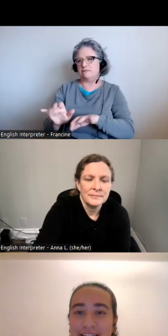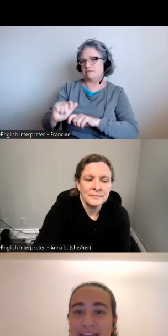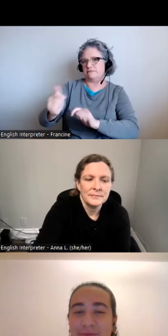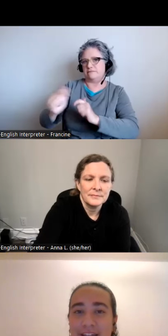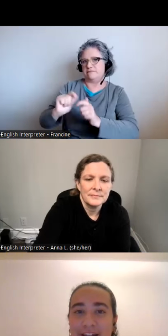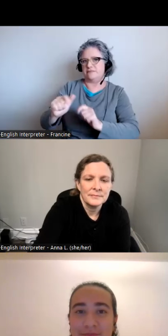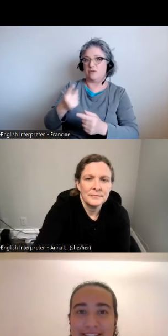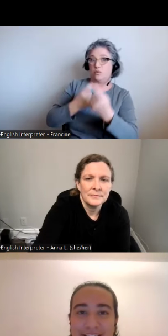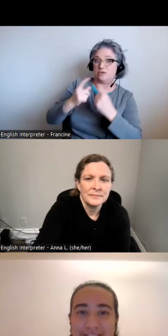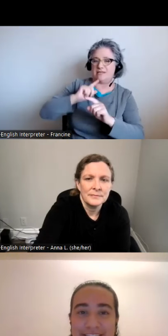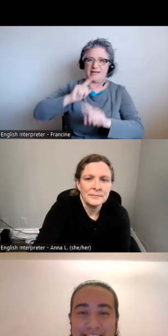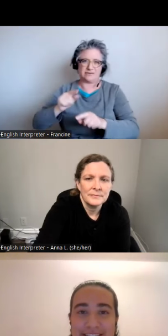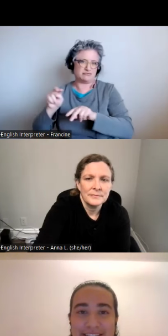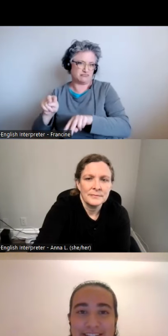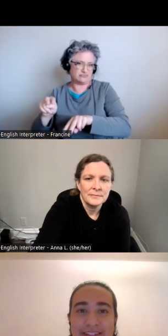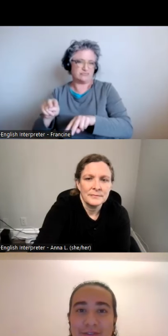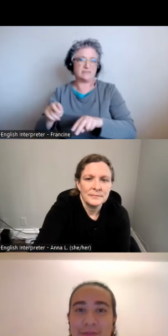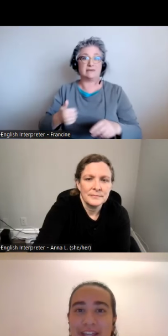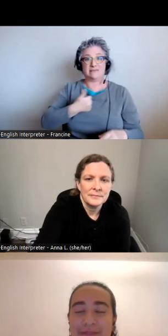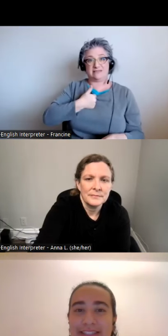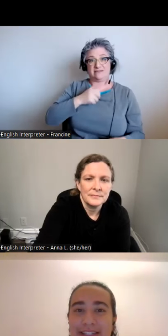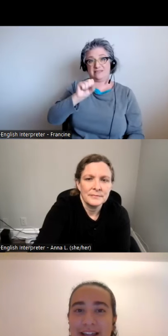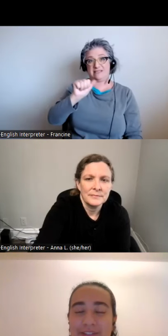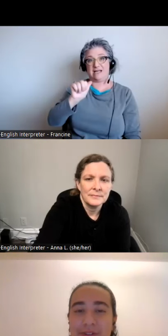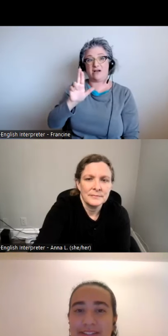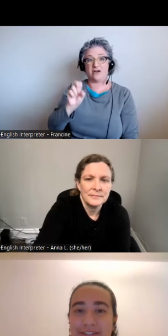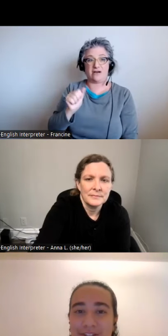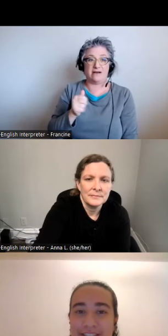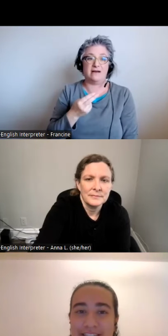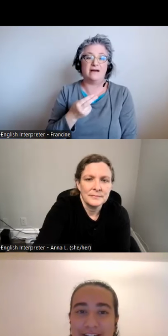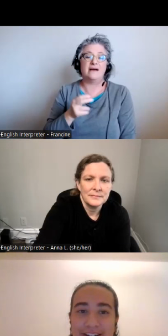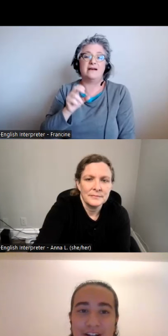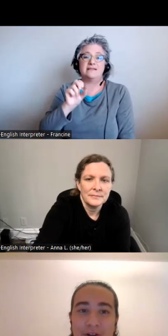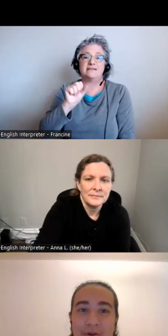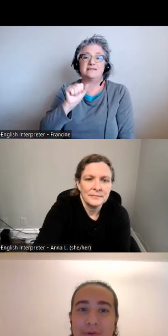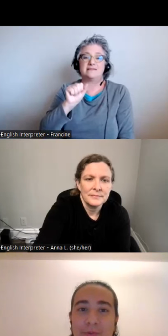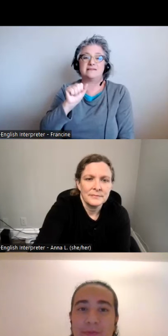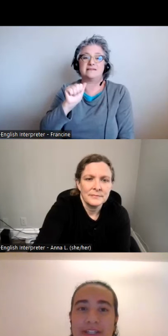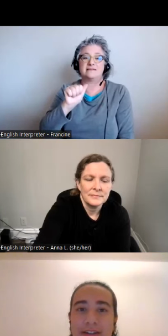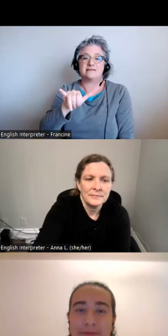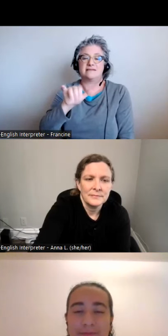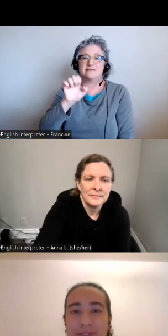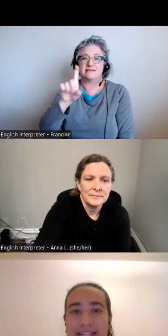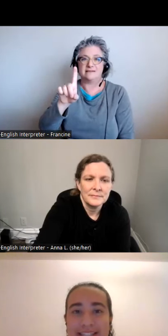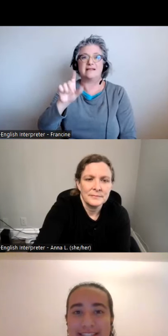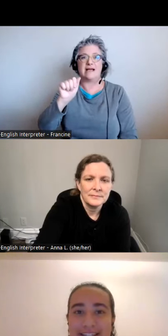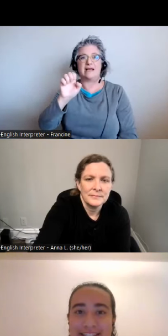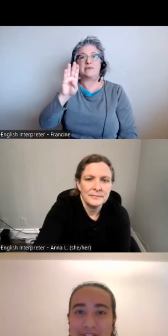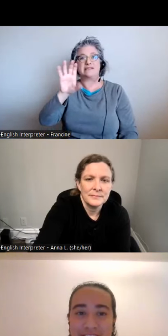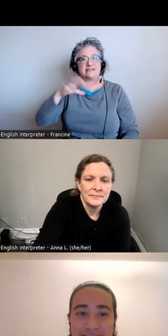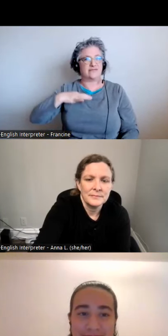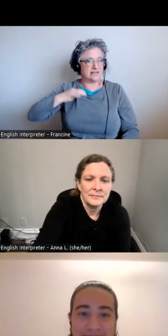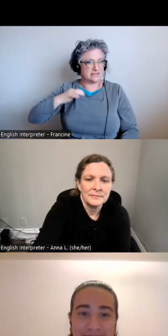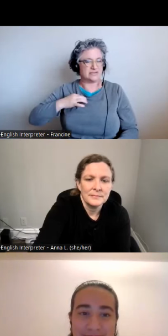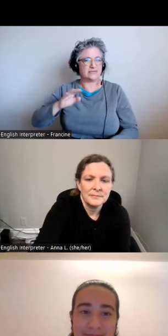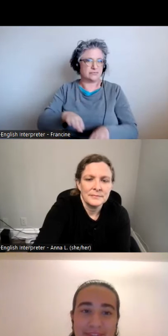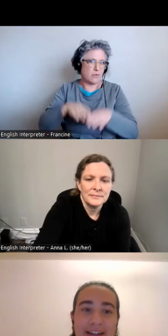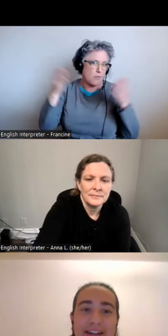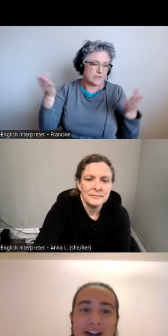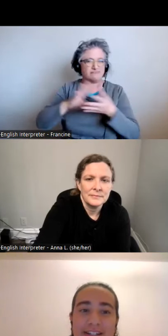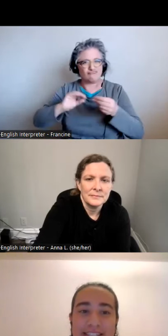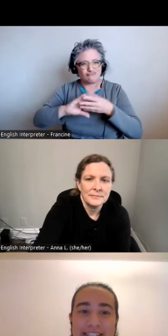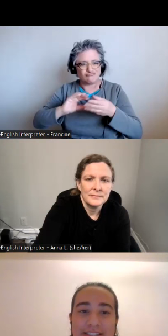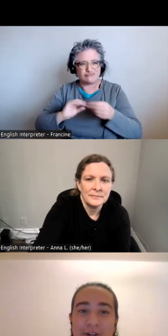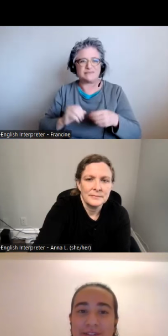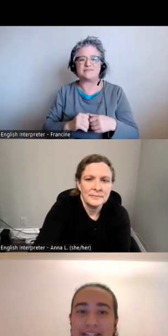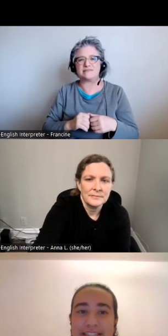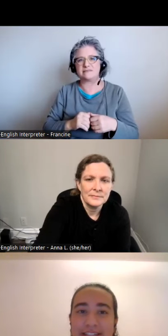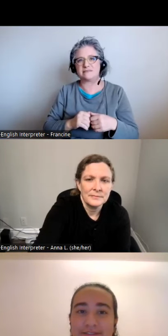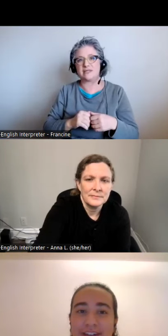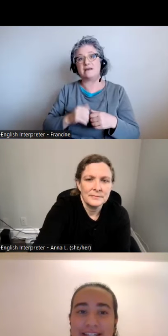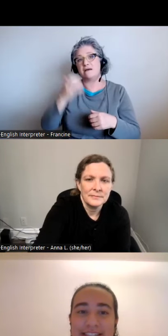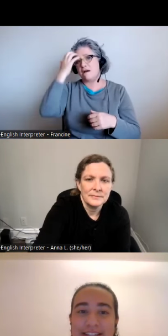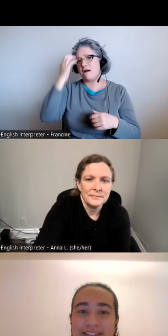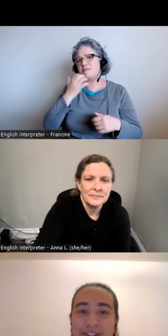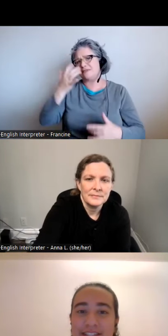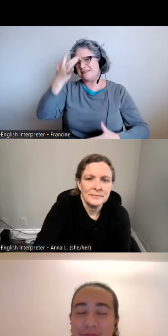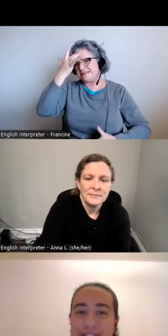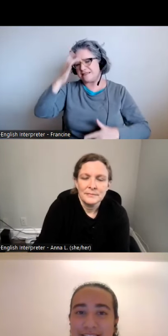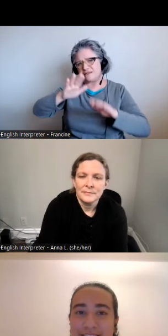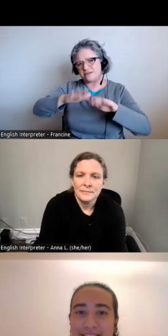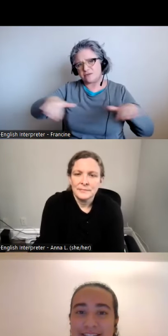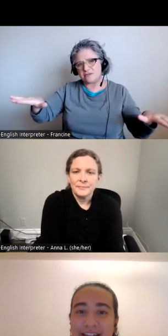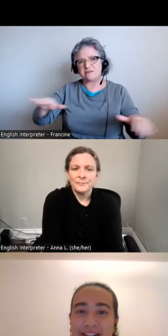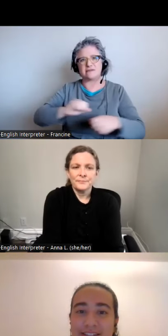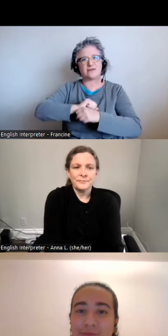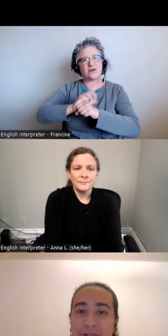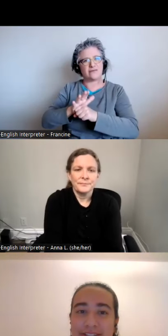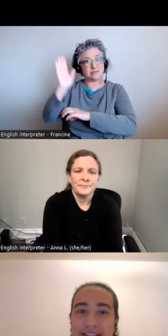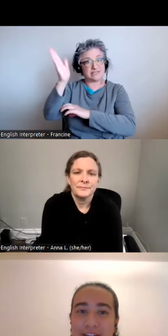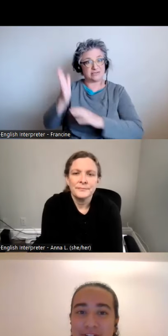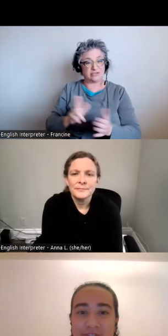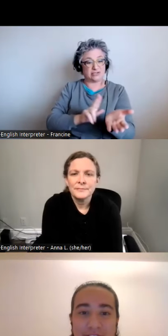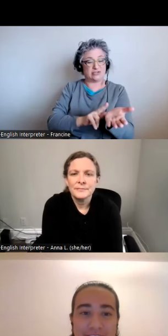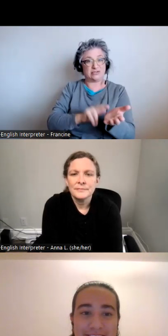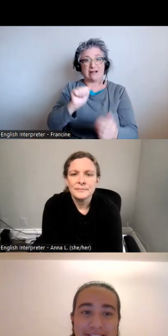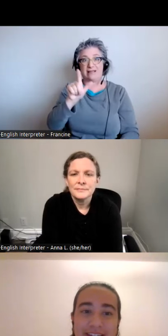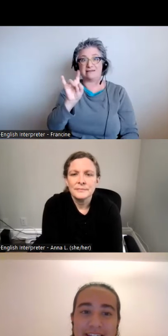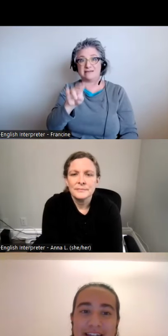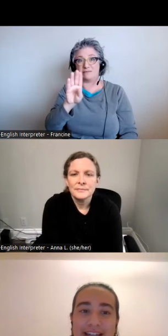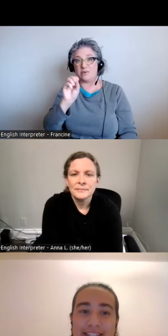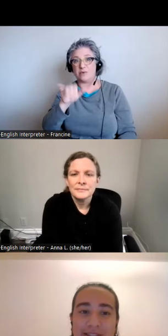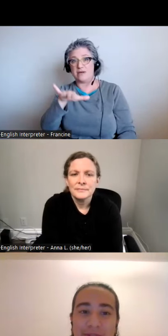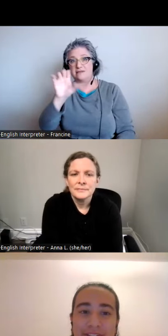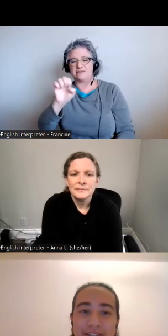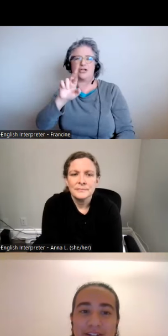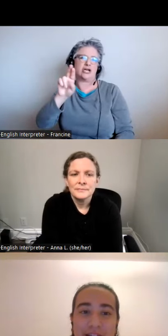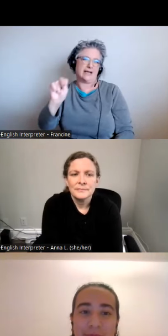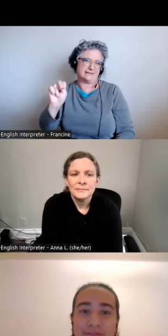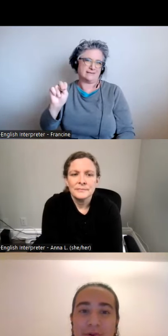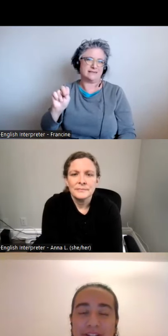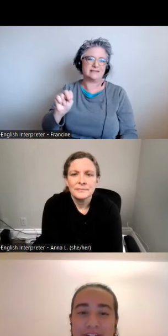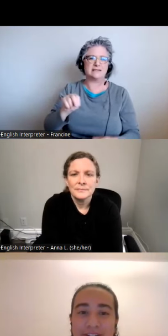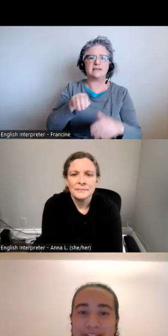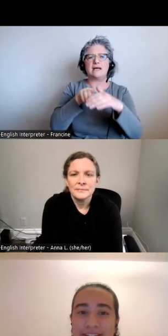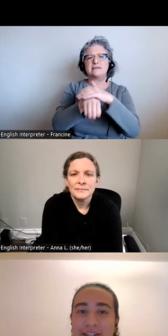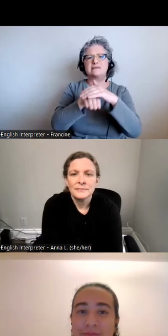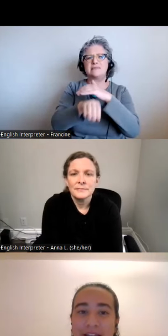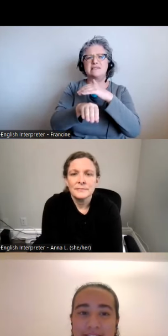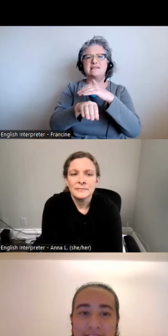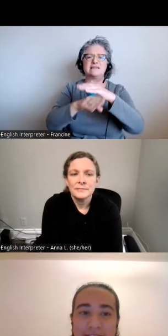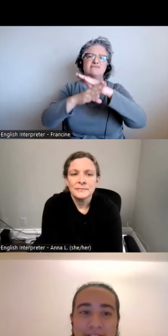We have minute summary, which is the ABC terminal chapter President, we have Jonathan Pistana, which is a volunteer from ABC Who'll be monitoring today's Chat for the Q.